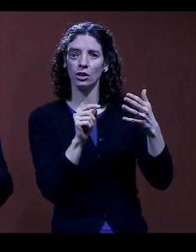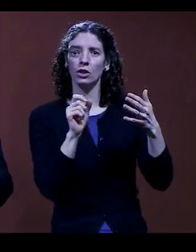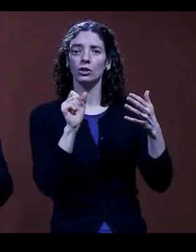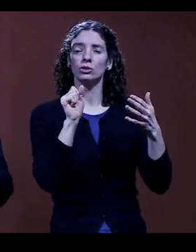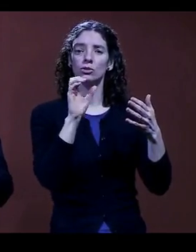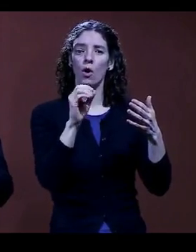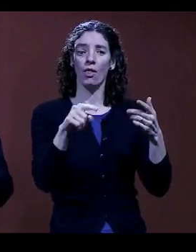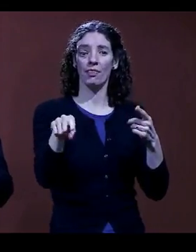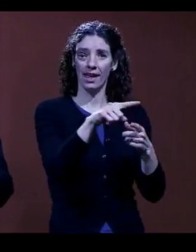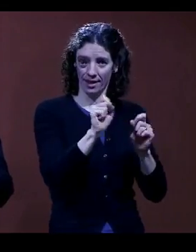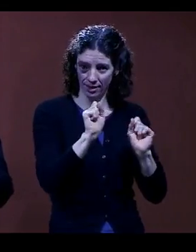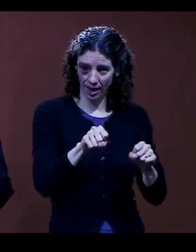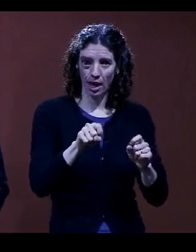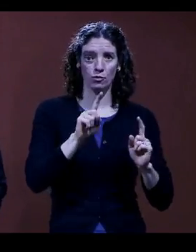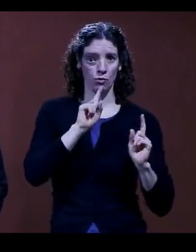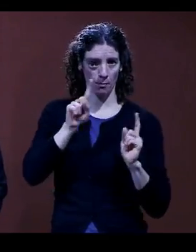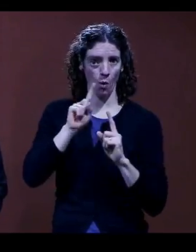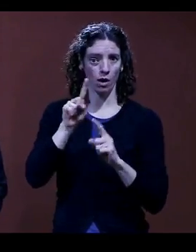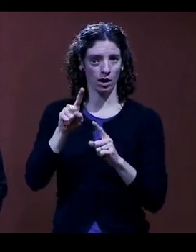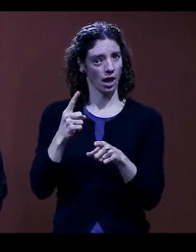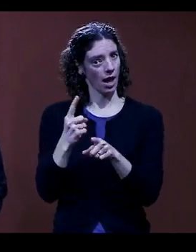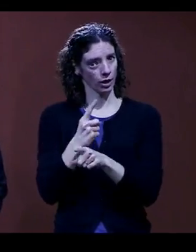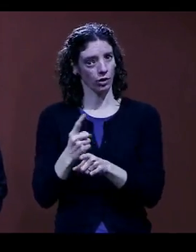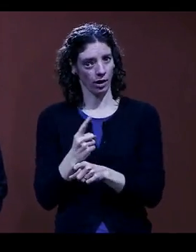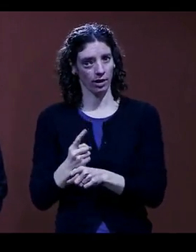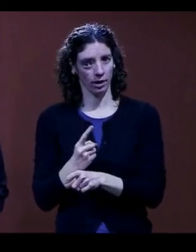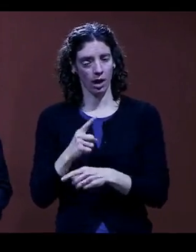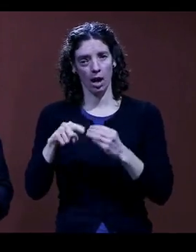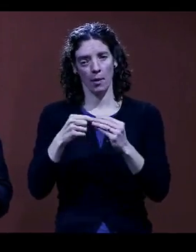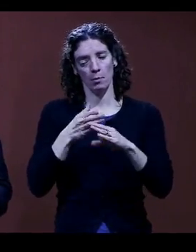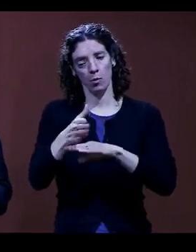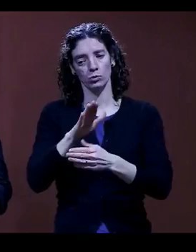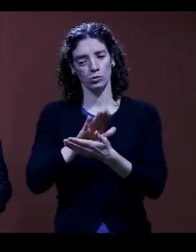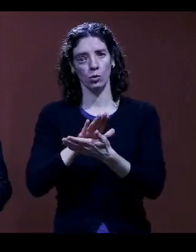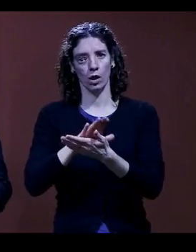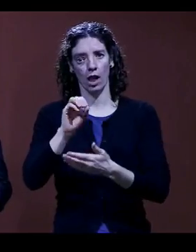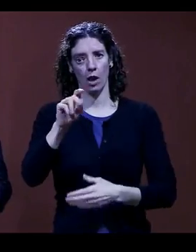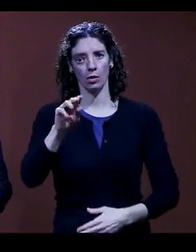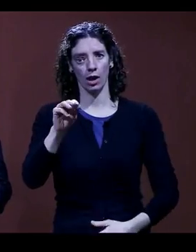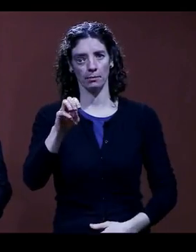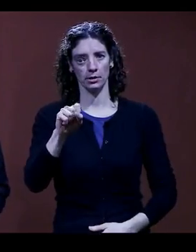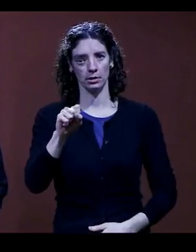to accurately report post-school outcomes data. And again, have that system in place